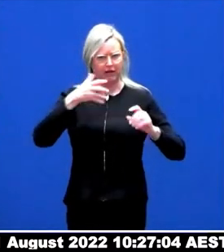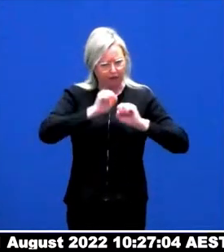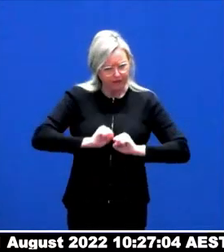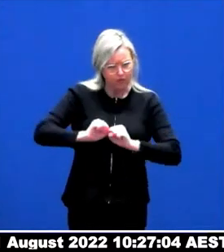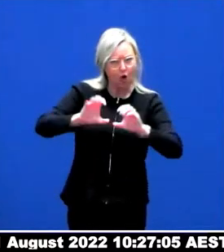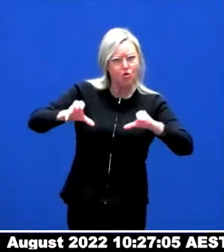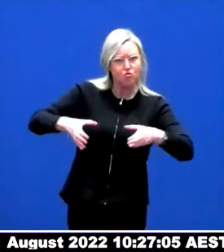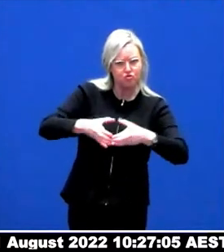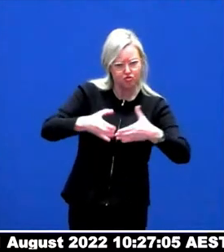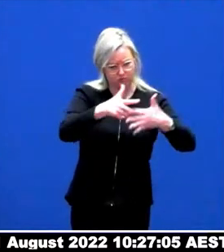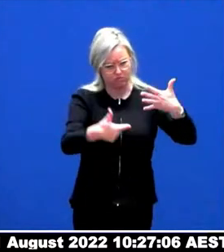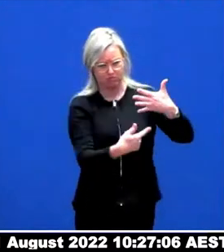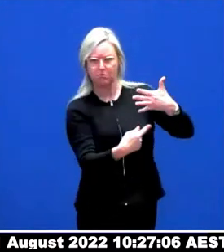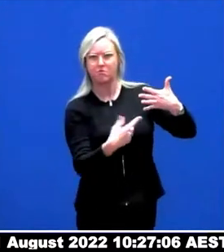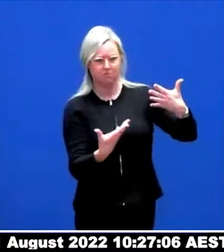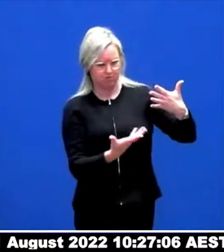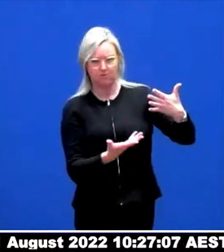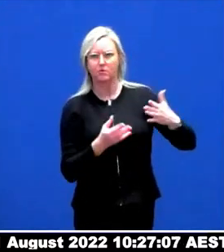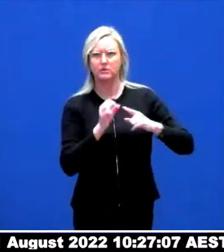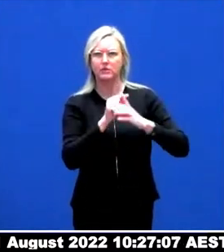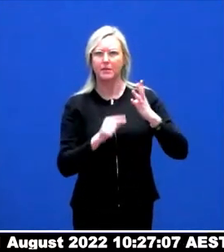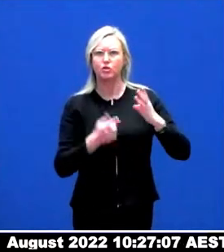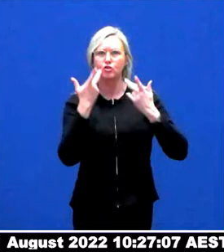disability might be a priority homelessness cohort.